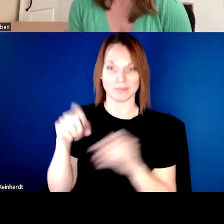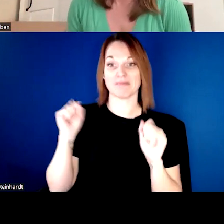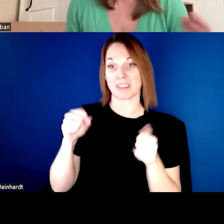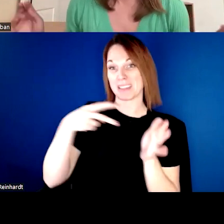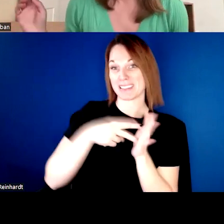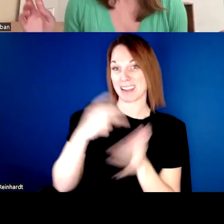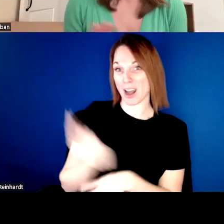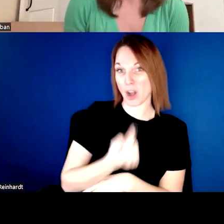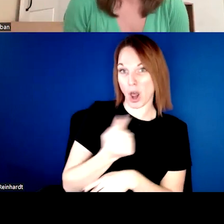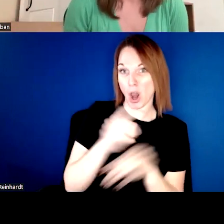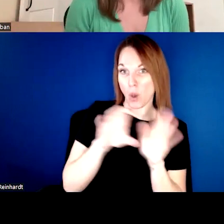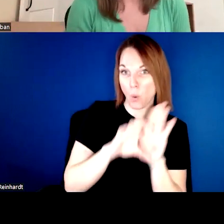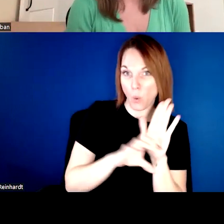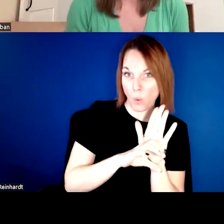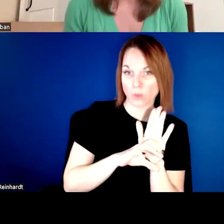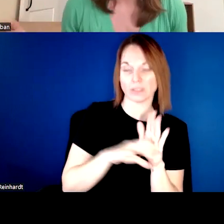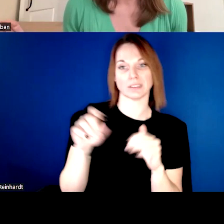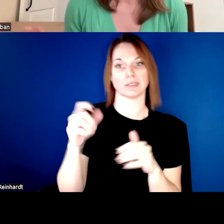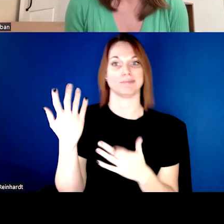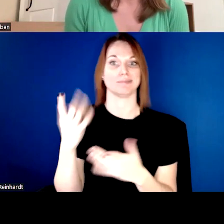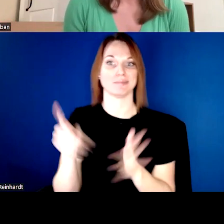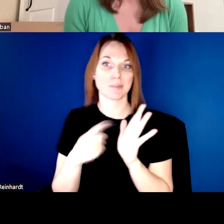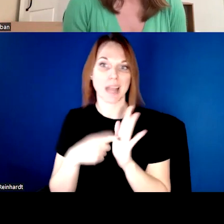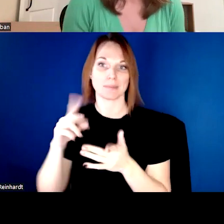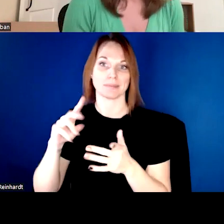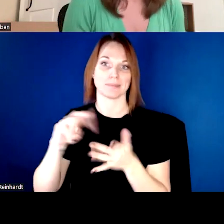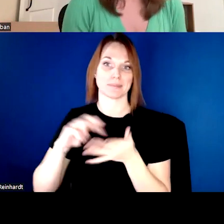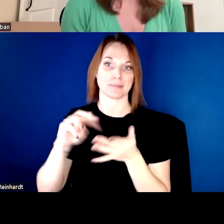means social studies at large, sometimes that means economics,